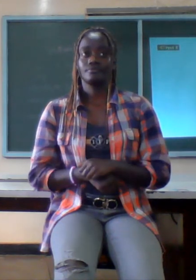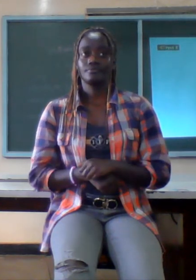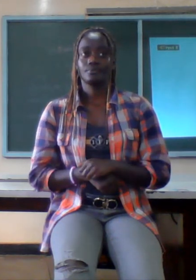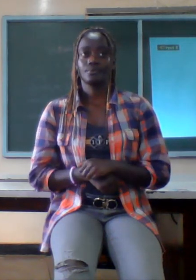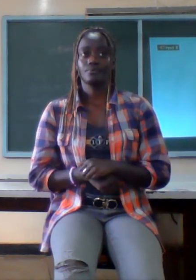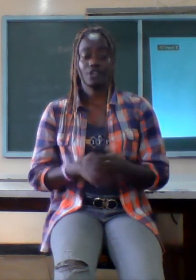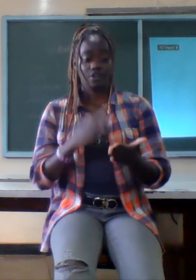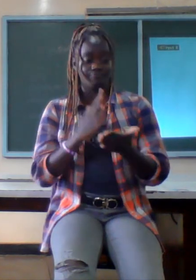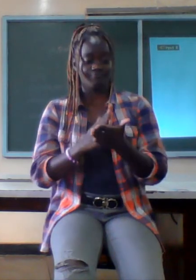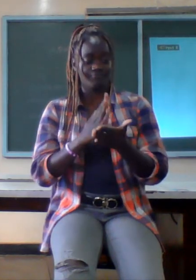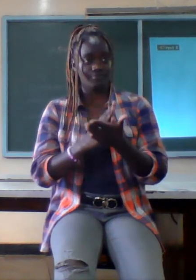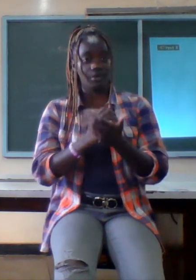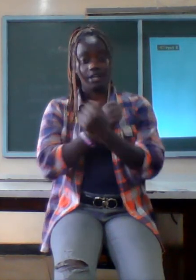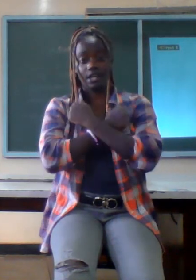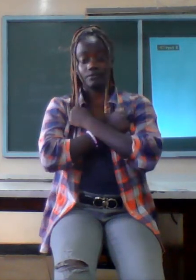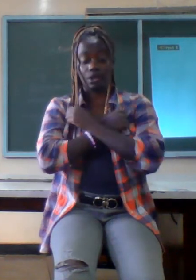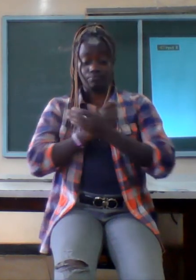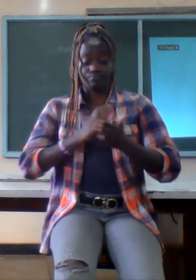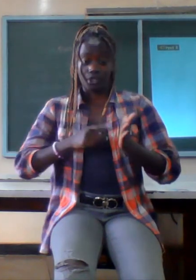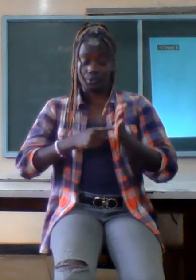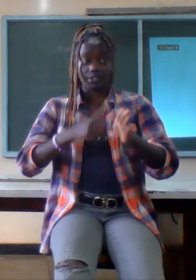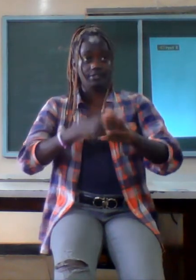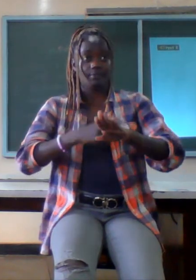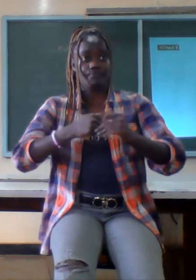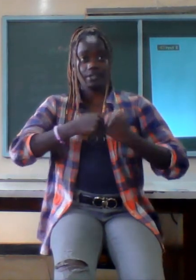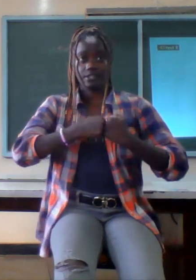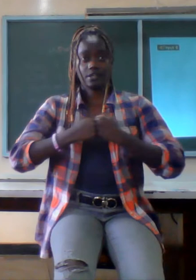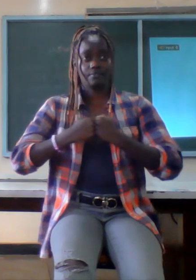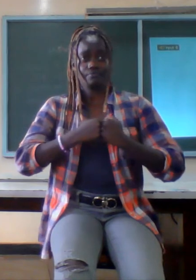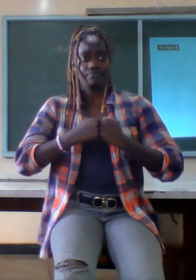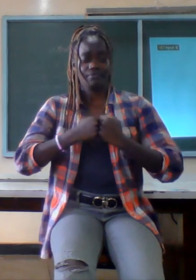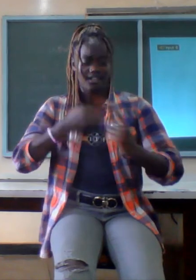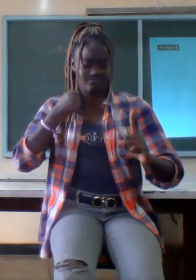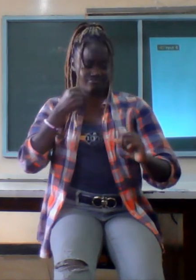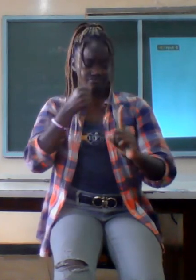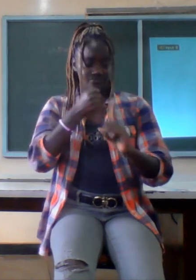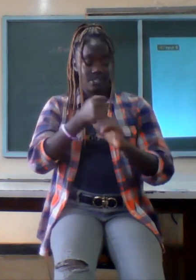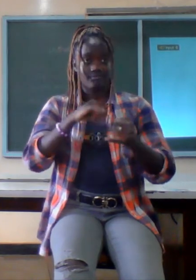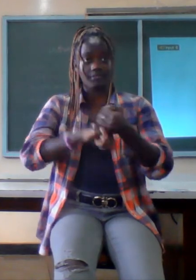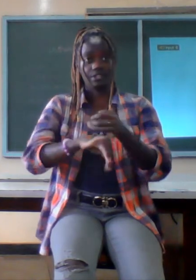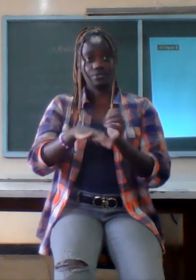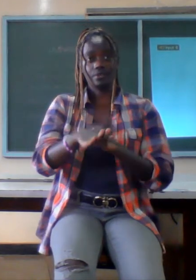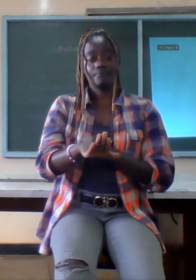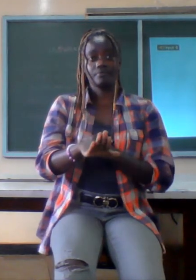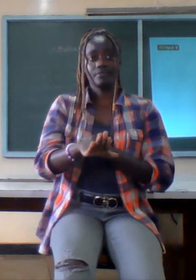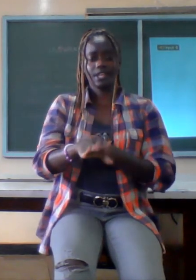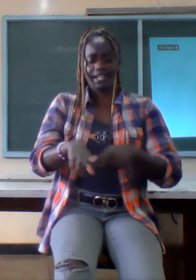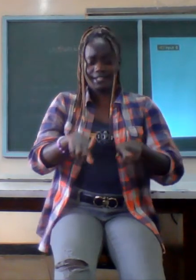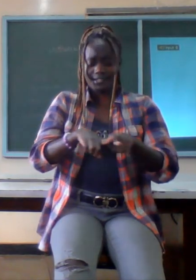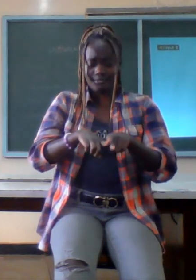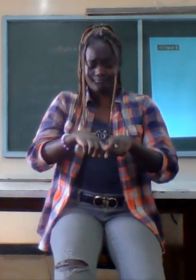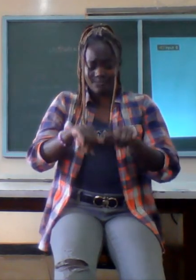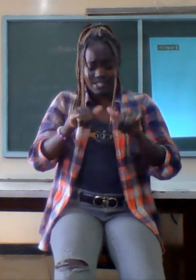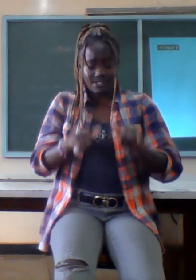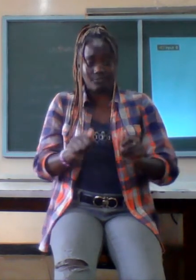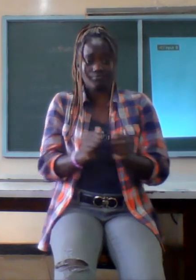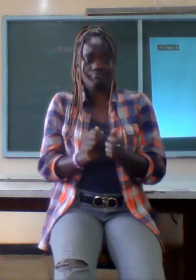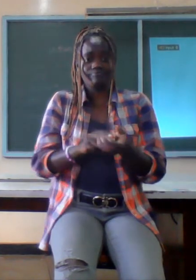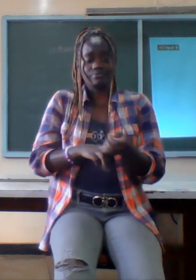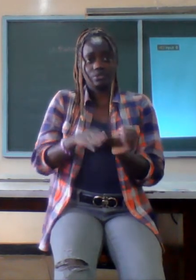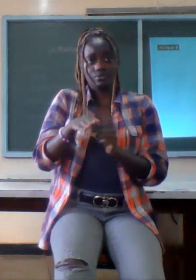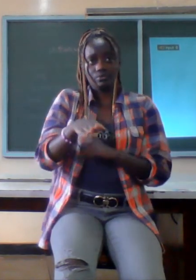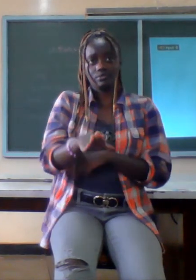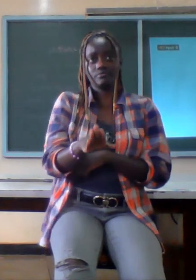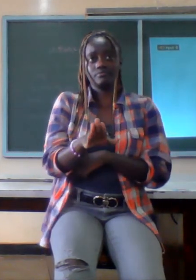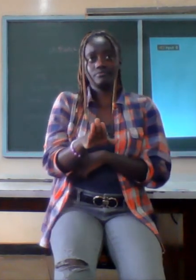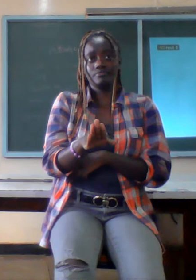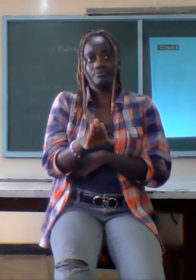challenges fight for your marriage make up your mind to stay with your spouse in times of need